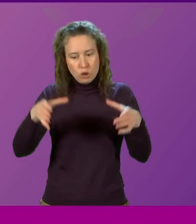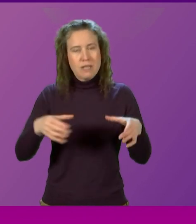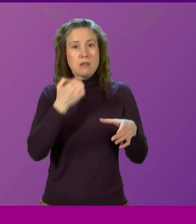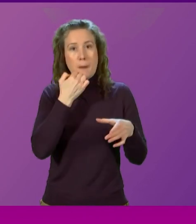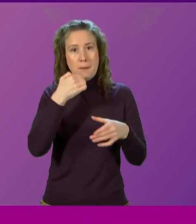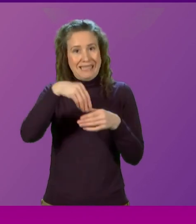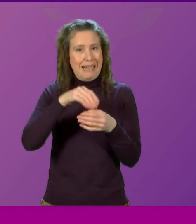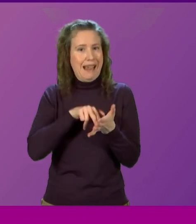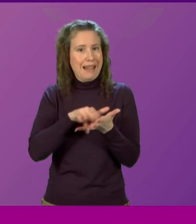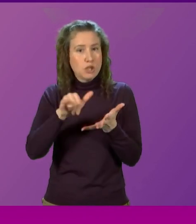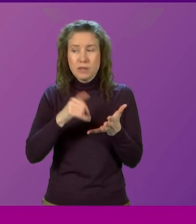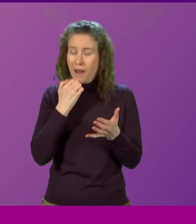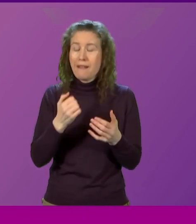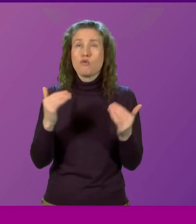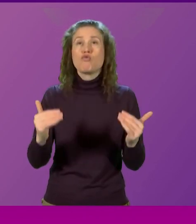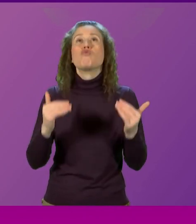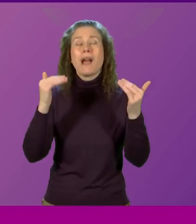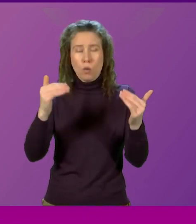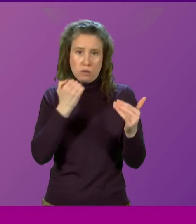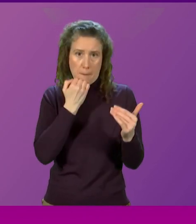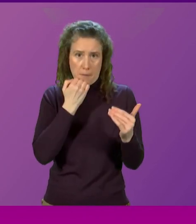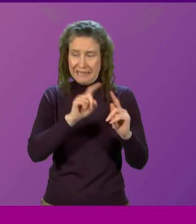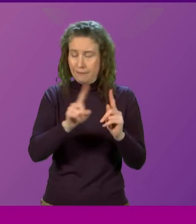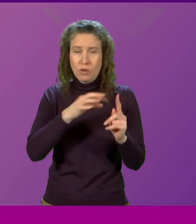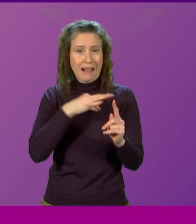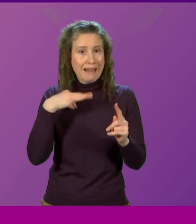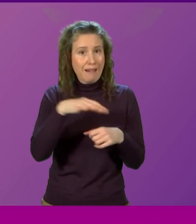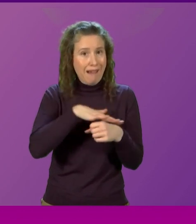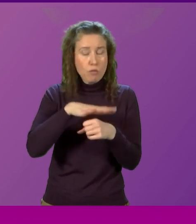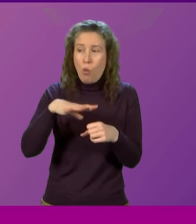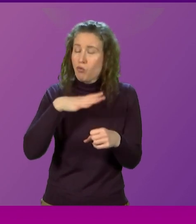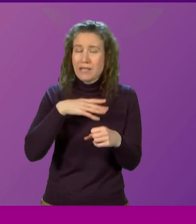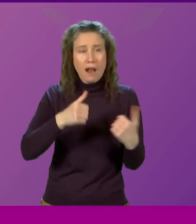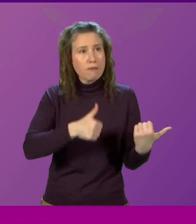We have record numbers across many different clinical areas already in our health service.